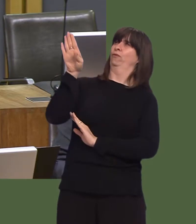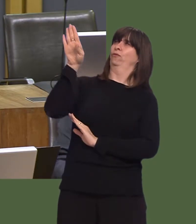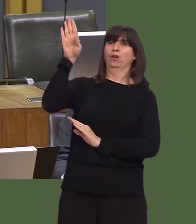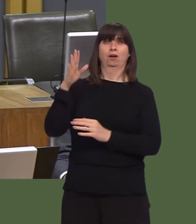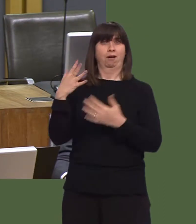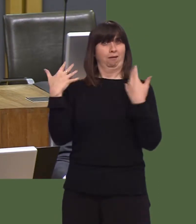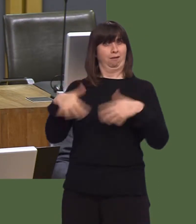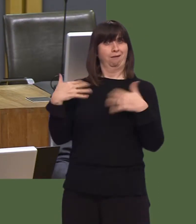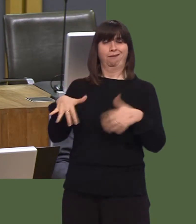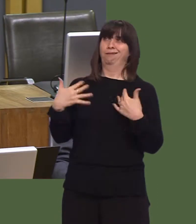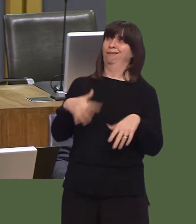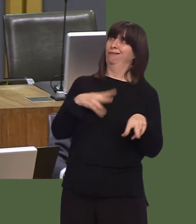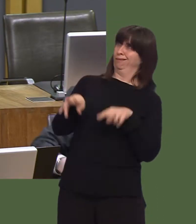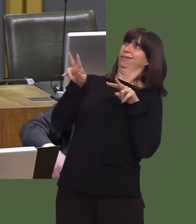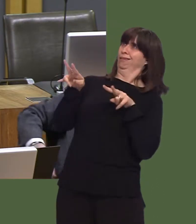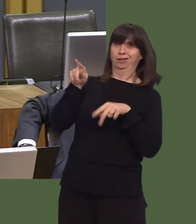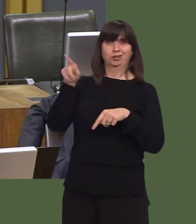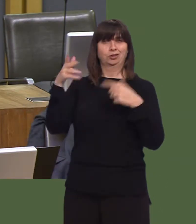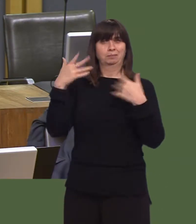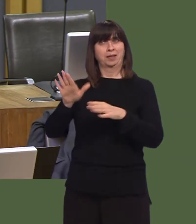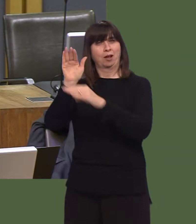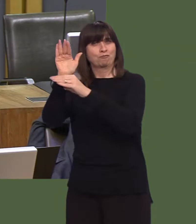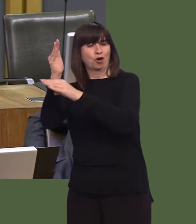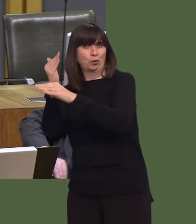and she's working in one of our key sectors for economic development.